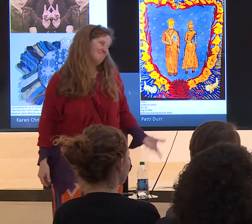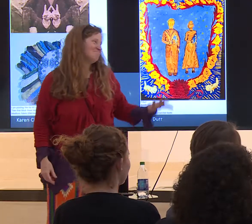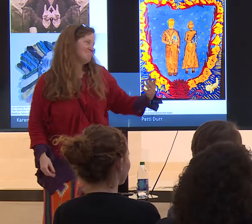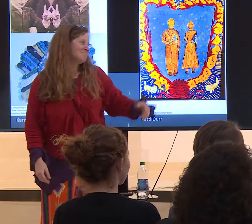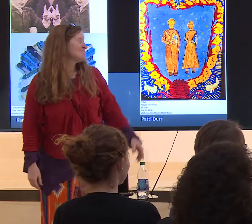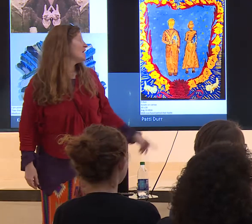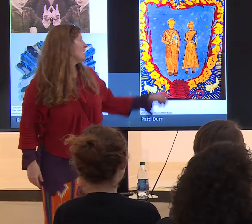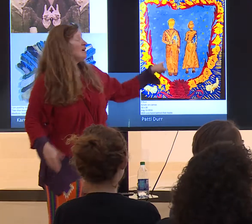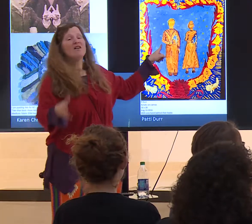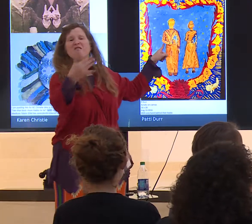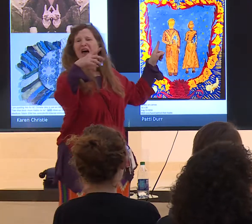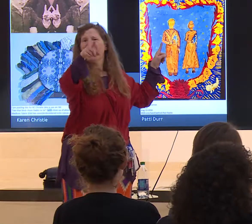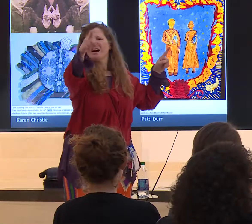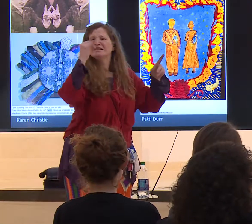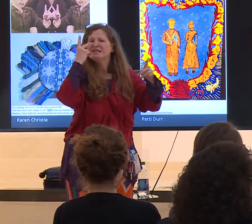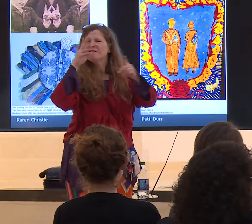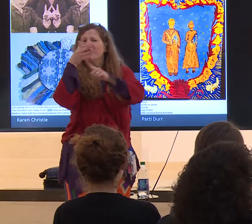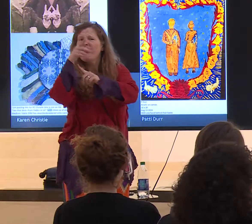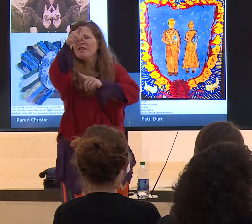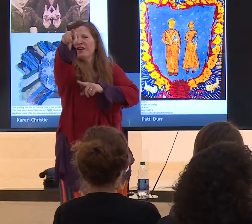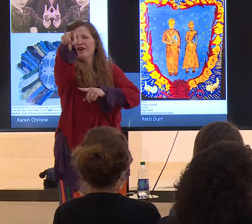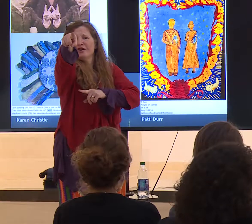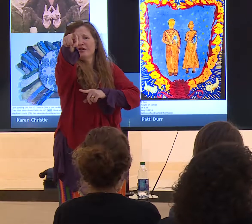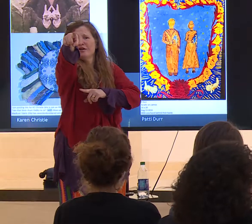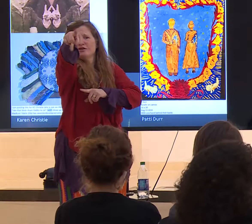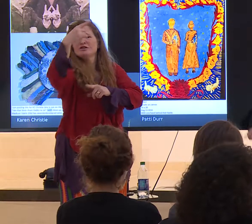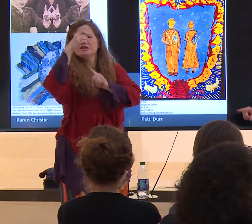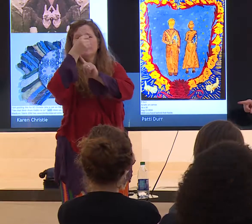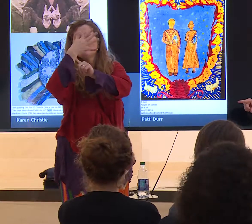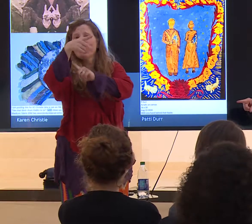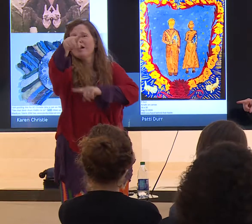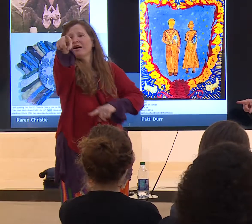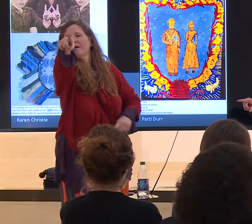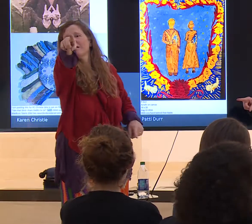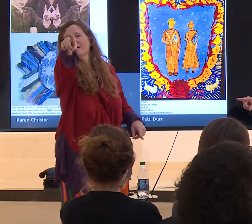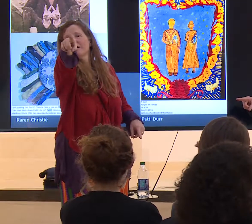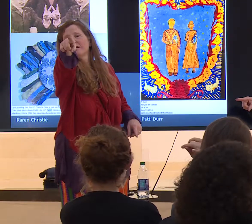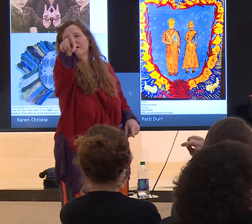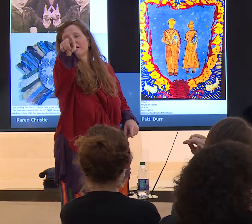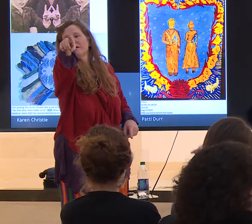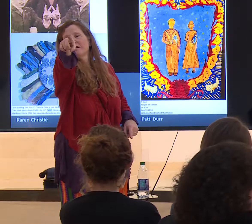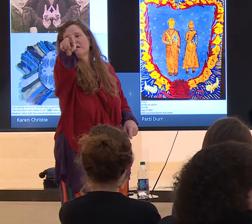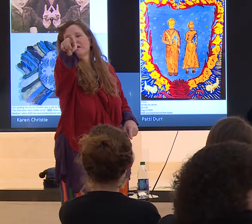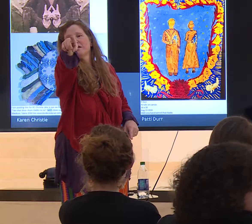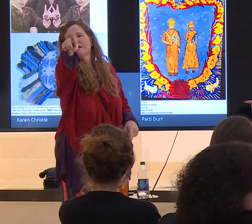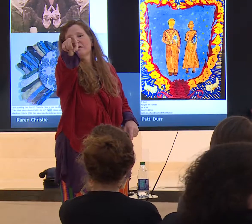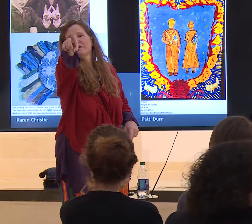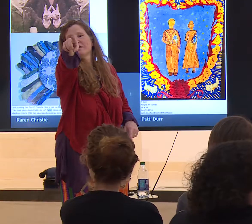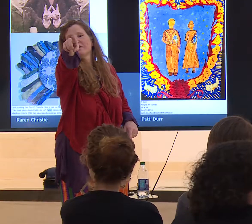kind of imagined what they could be doing behind their backs. I see. I was wondering about that. Patti: Yeah, you can see, actually, the flag